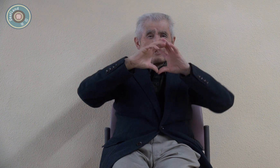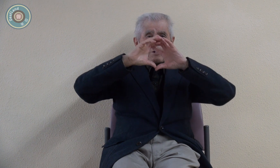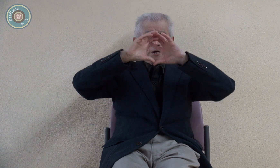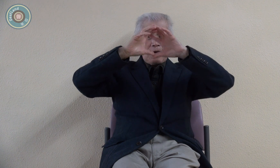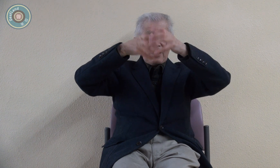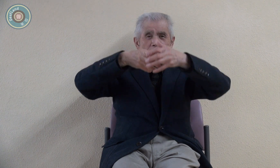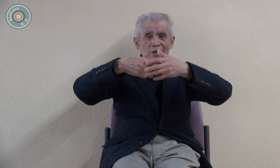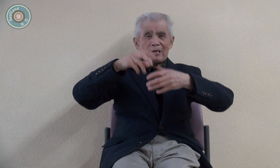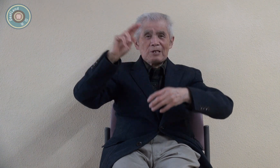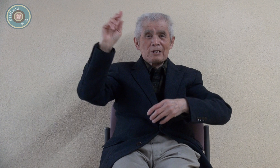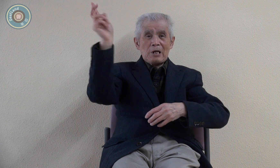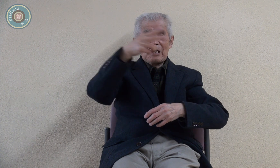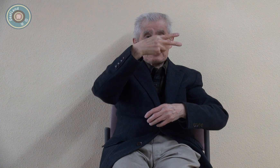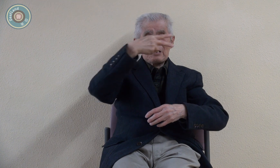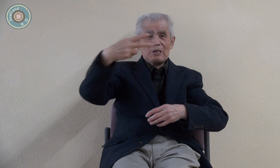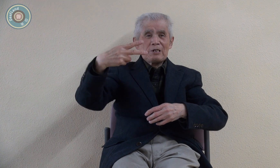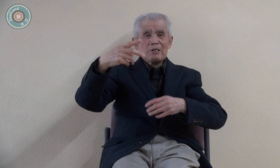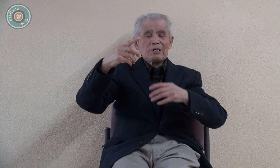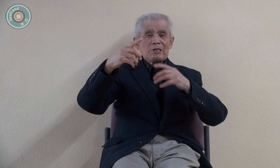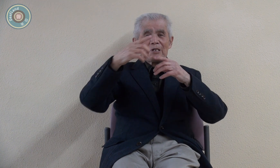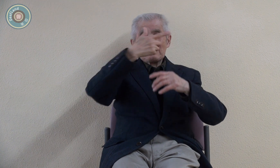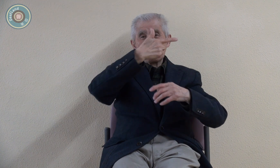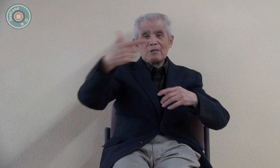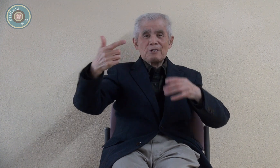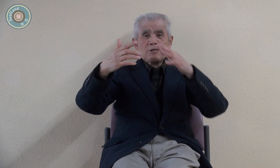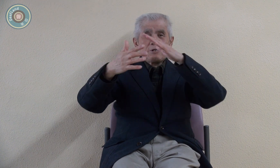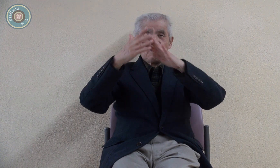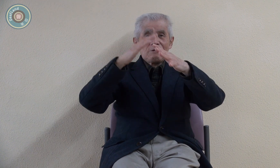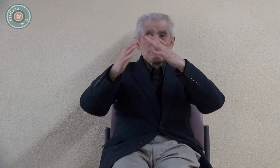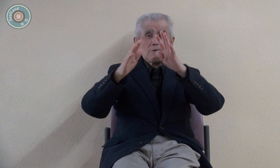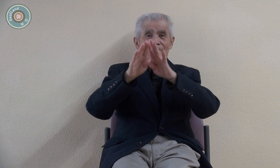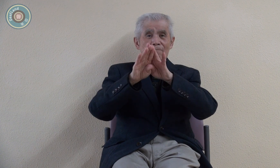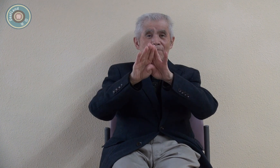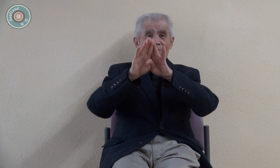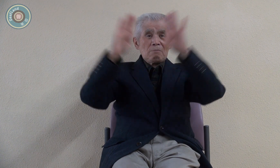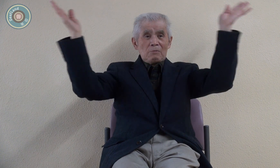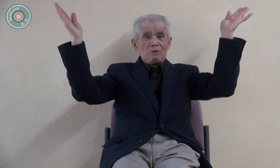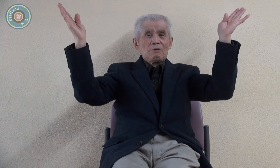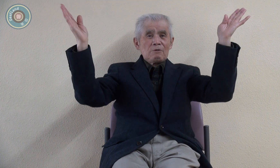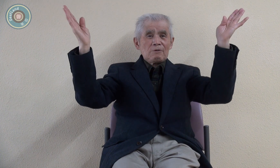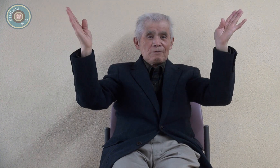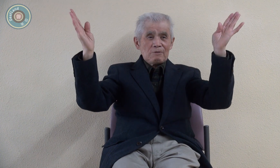World War II began